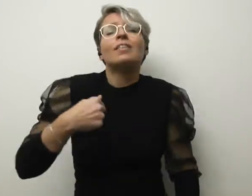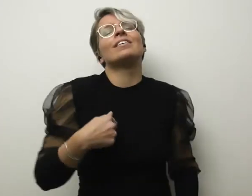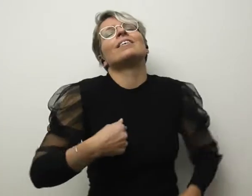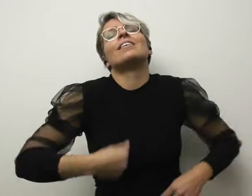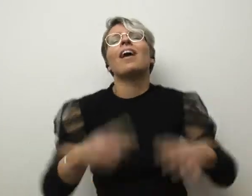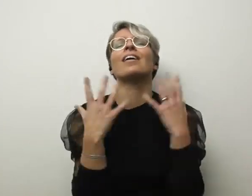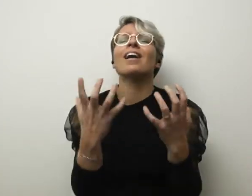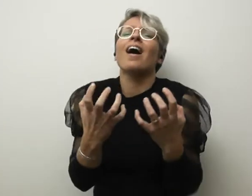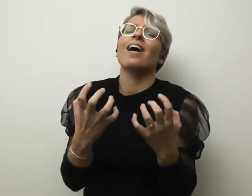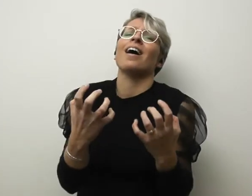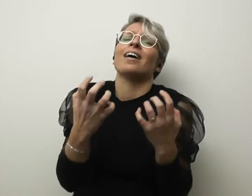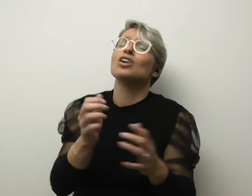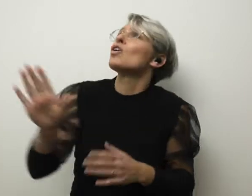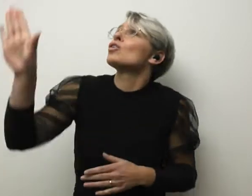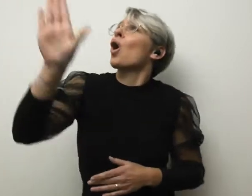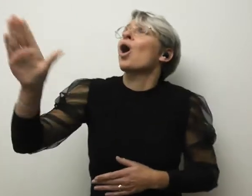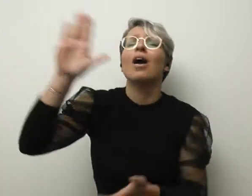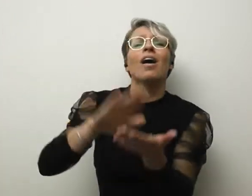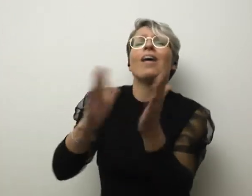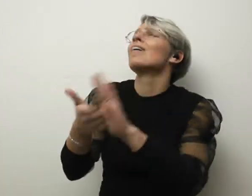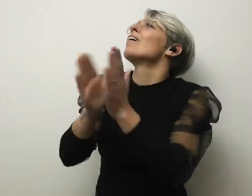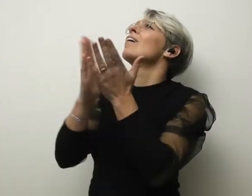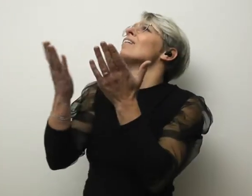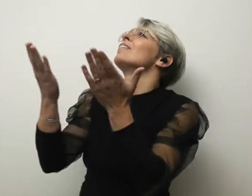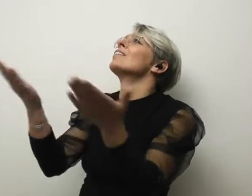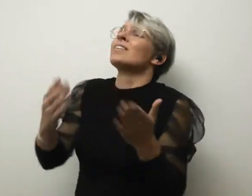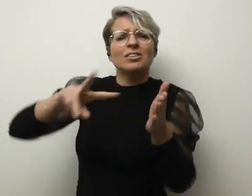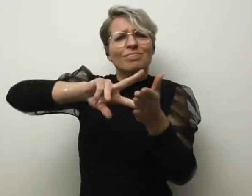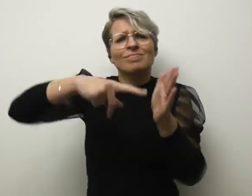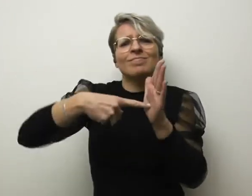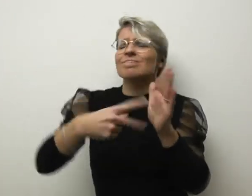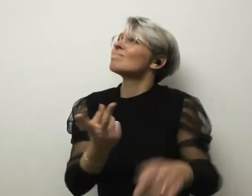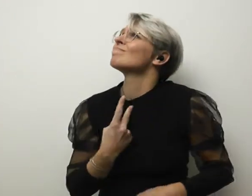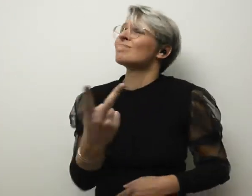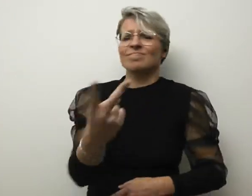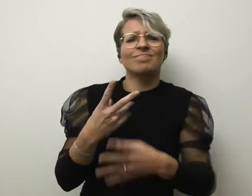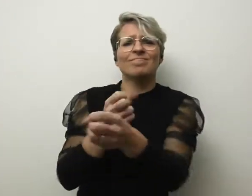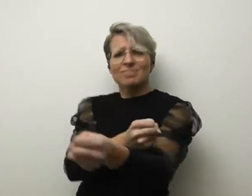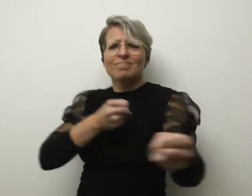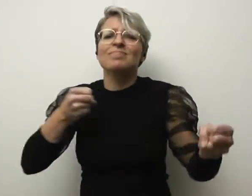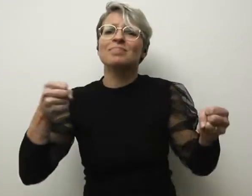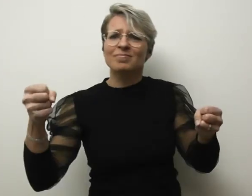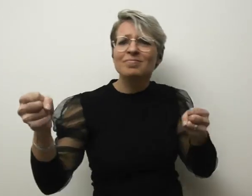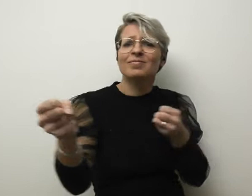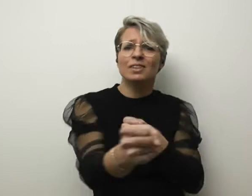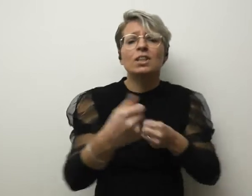If I only could, I'd make a deal with God, And I'd get him to swap our places,